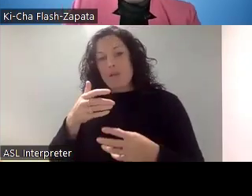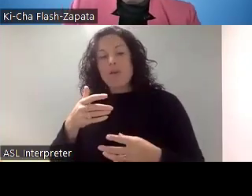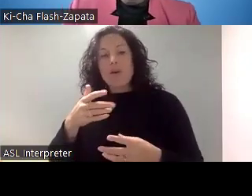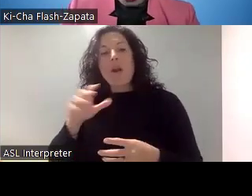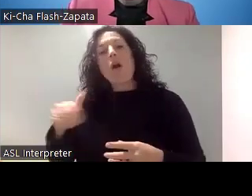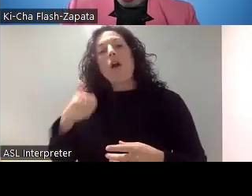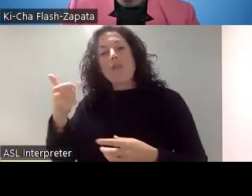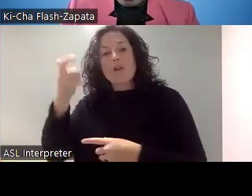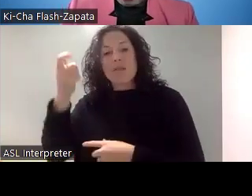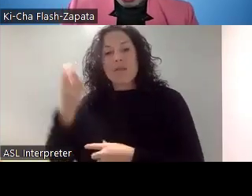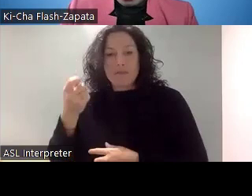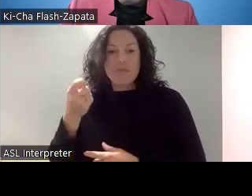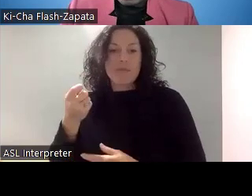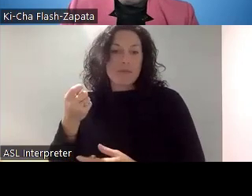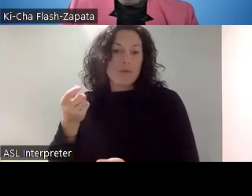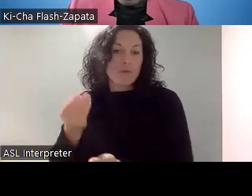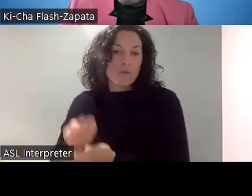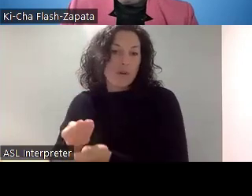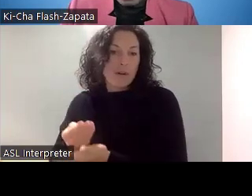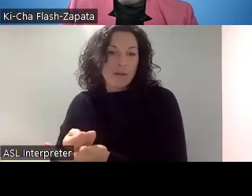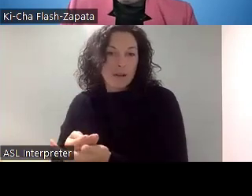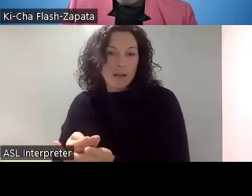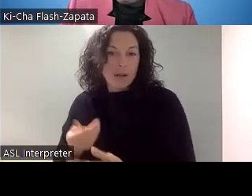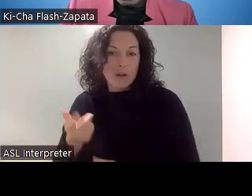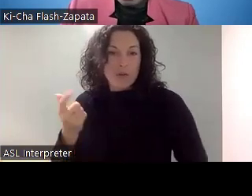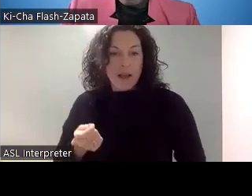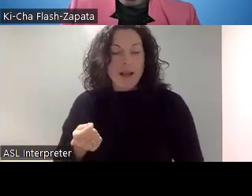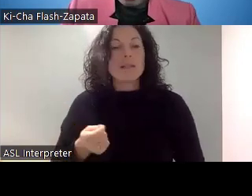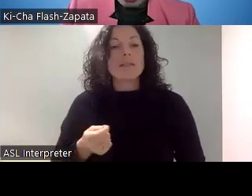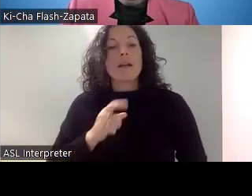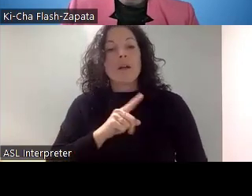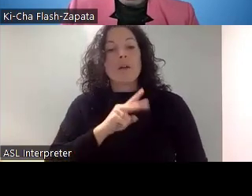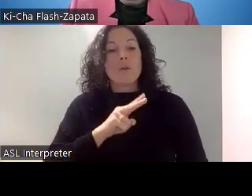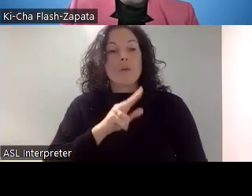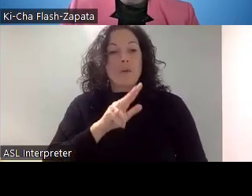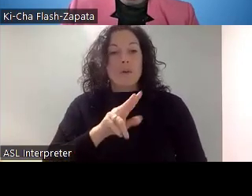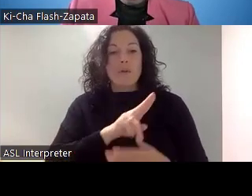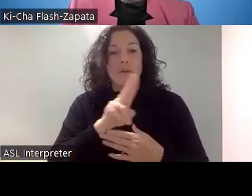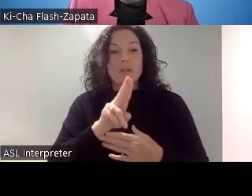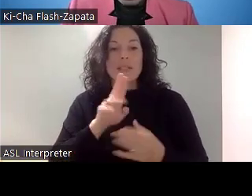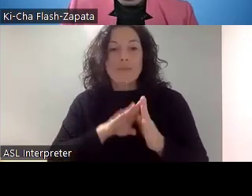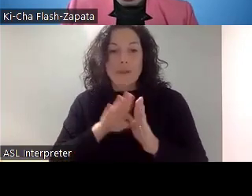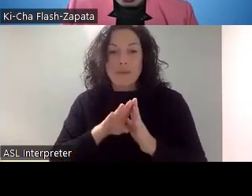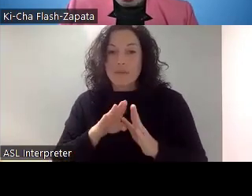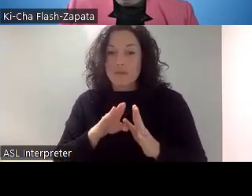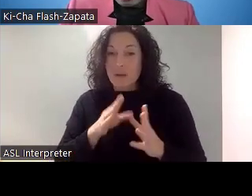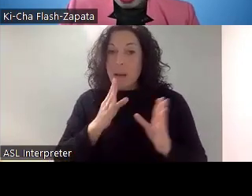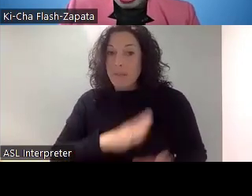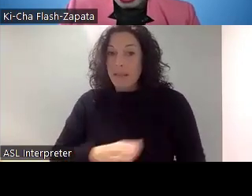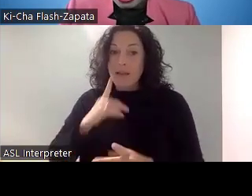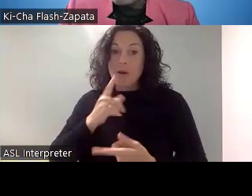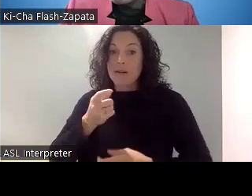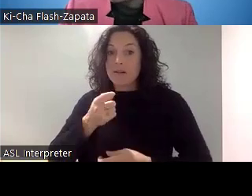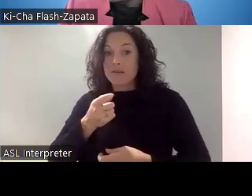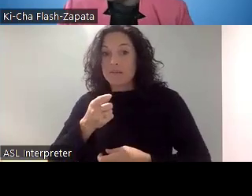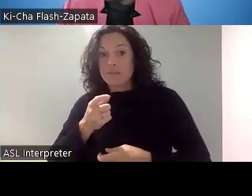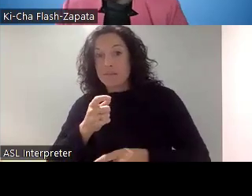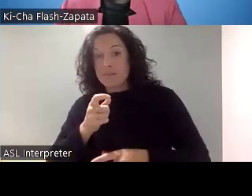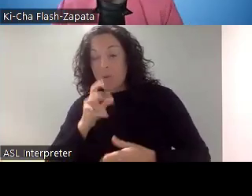developing a robust plan in place for oversight of Person A's research activities; providing the FCOI and disclosure trainings